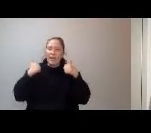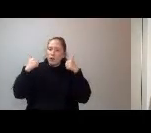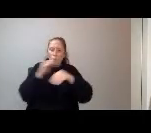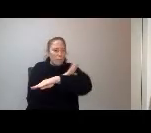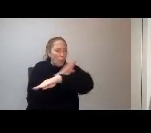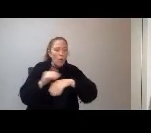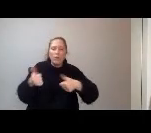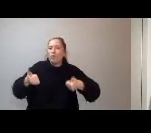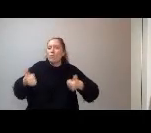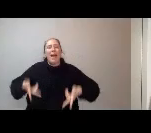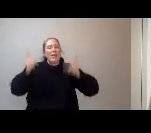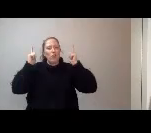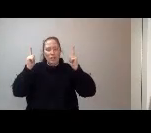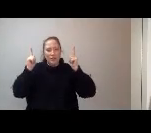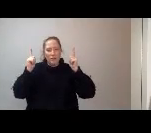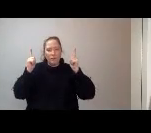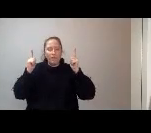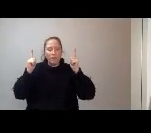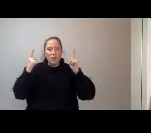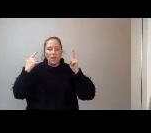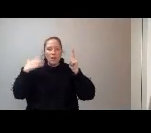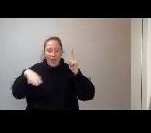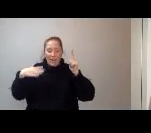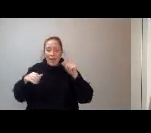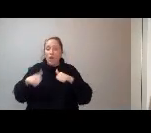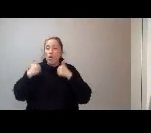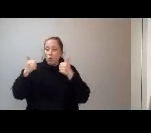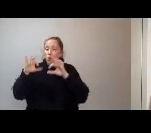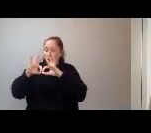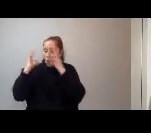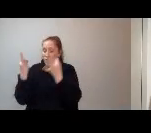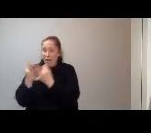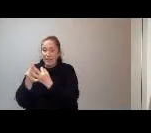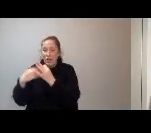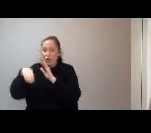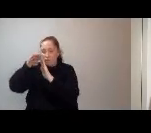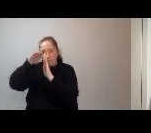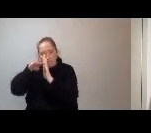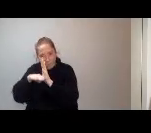They need organisational drivers to get the right processes and structures in place;